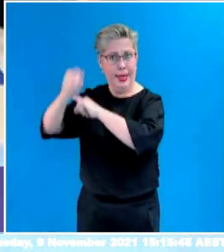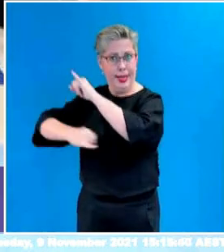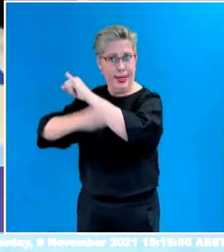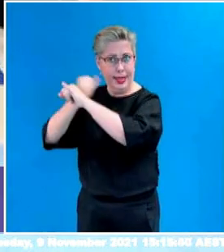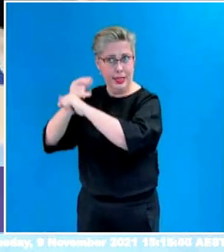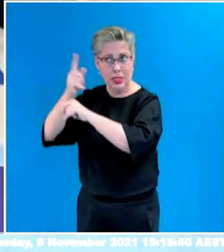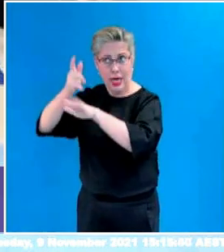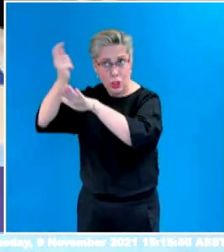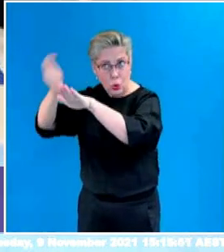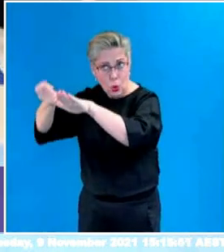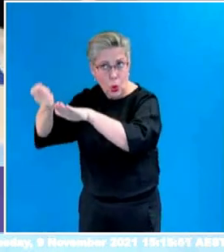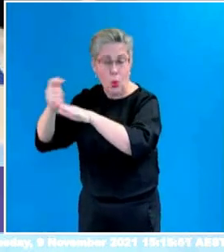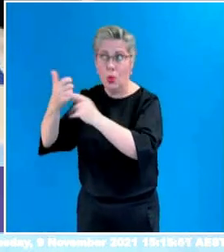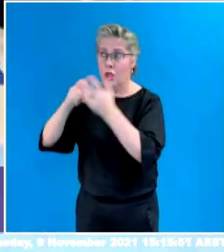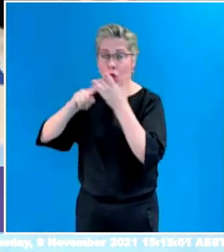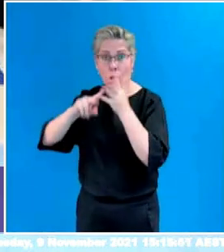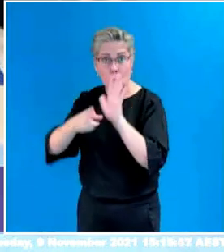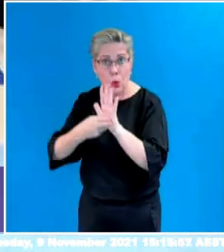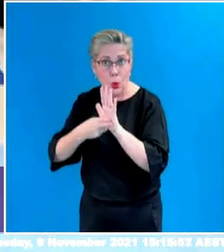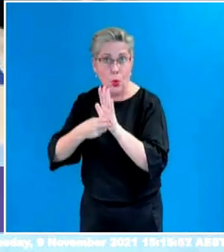committees and how they look at it.